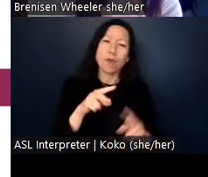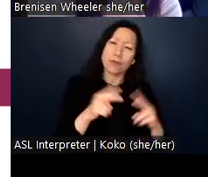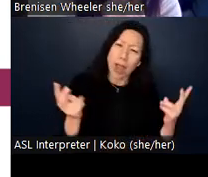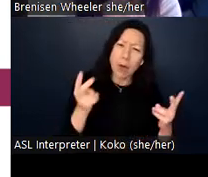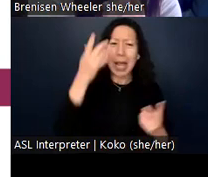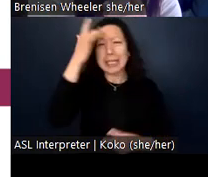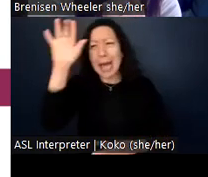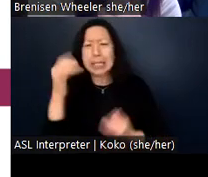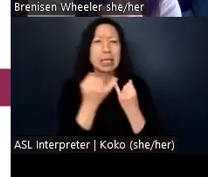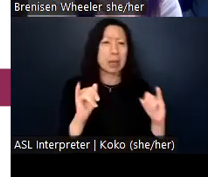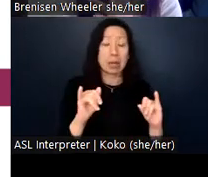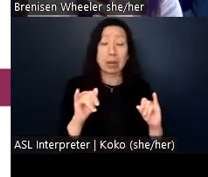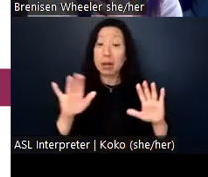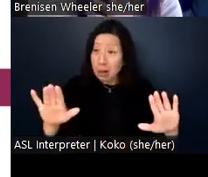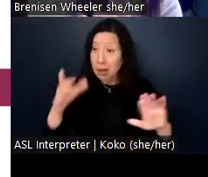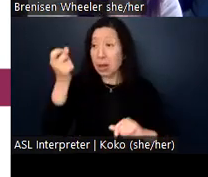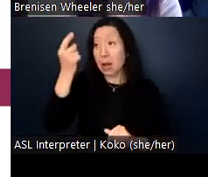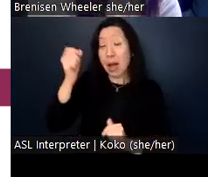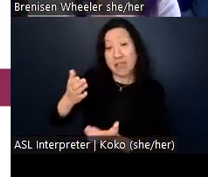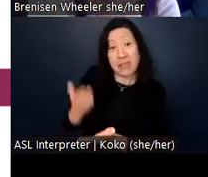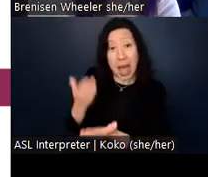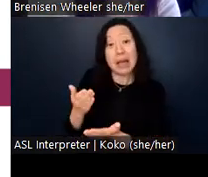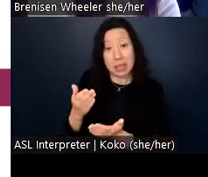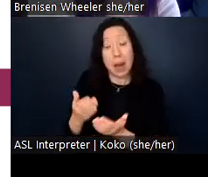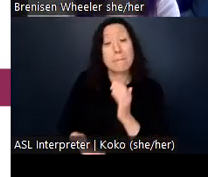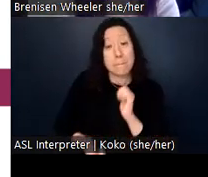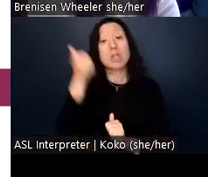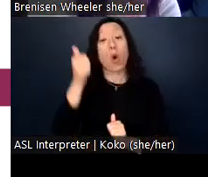majority of victims of domestic violence are women, and the vast majority of perpetrators